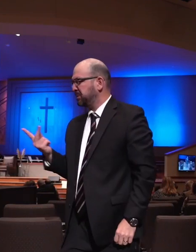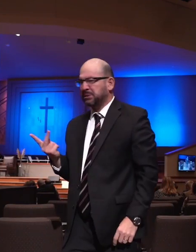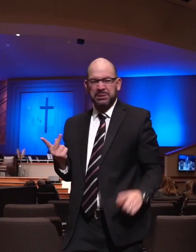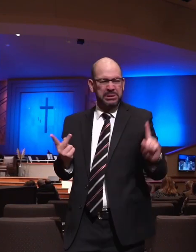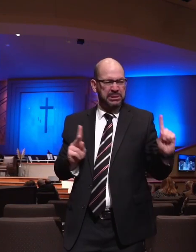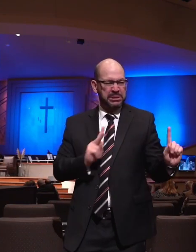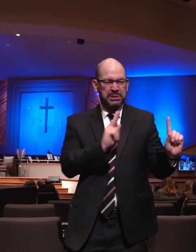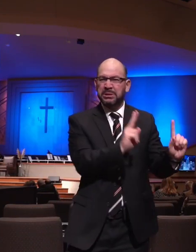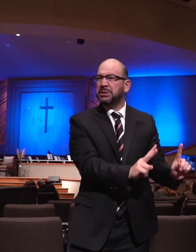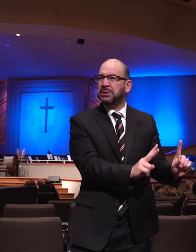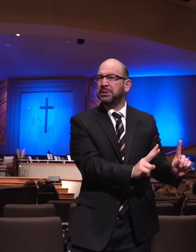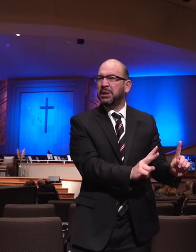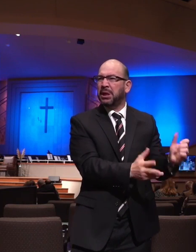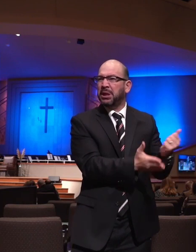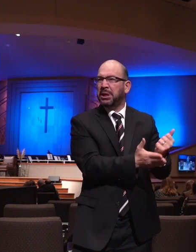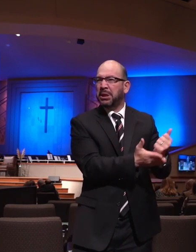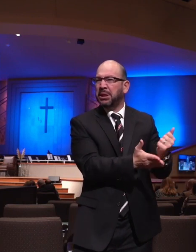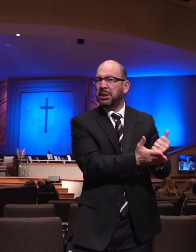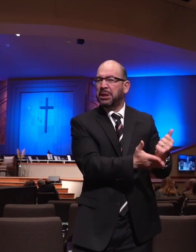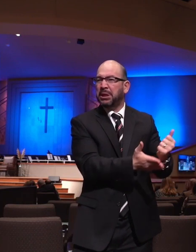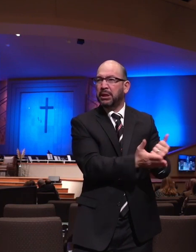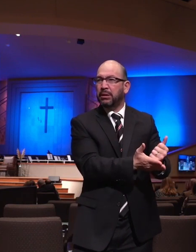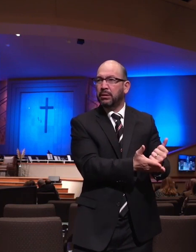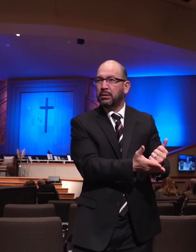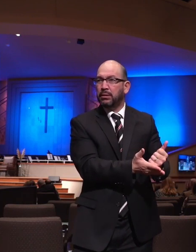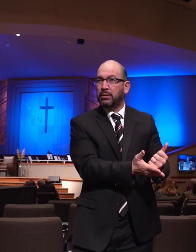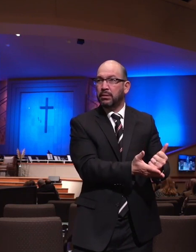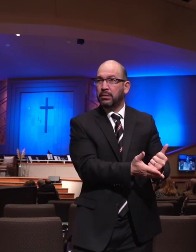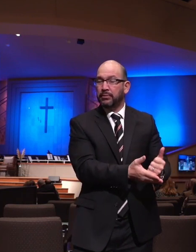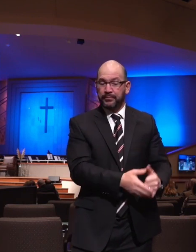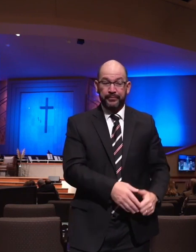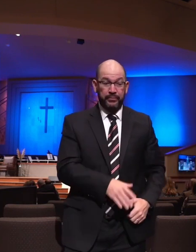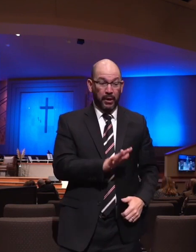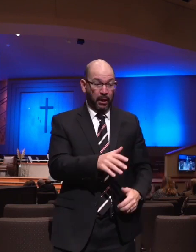and everything so we help them out now his car is way down here and I'm